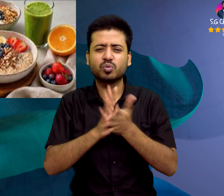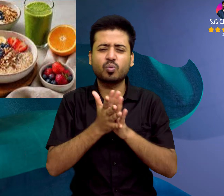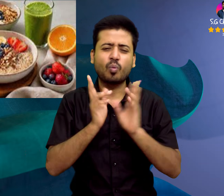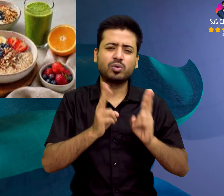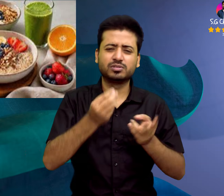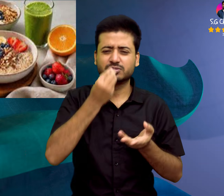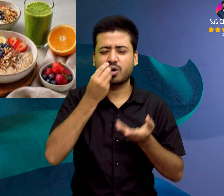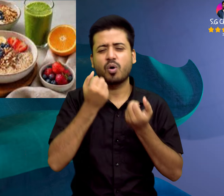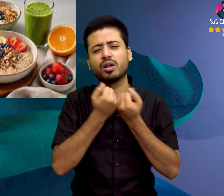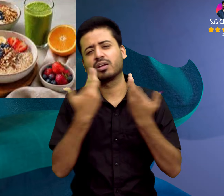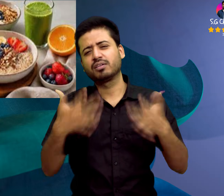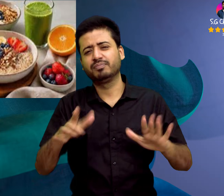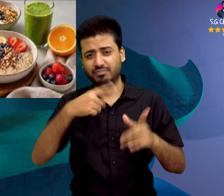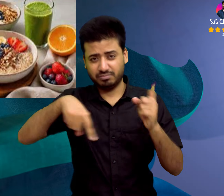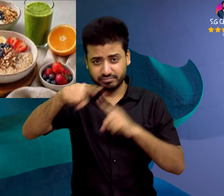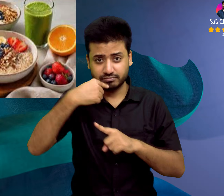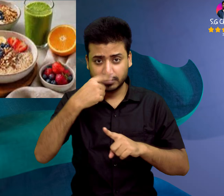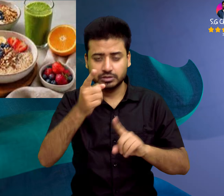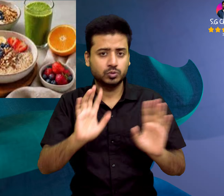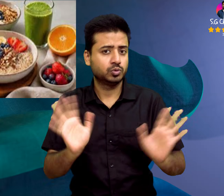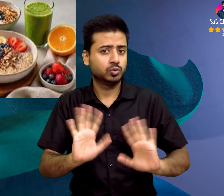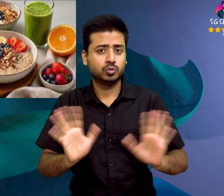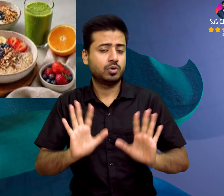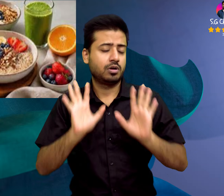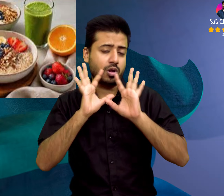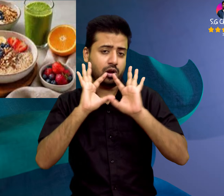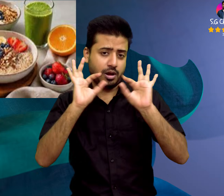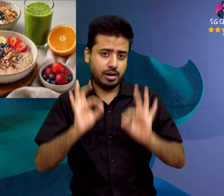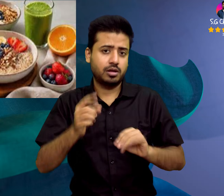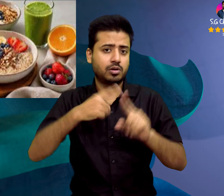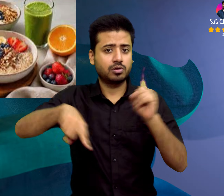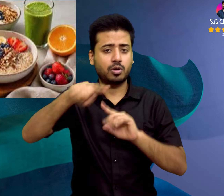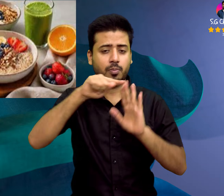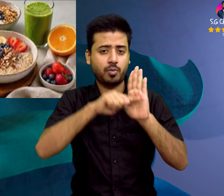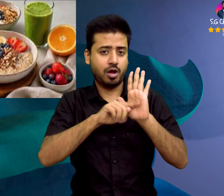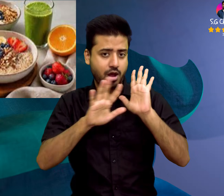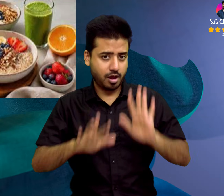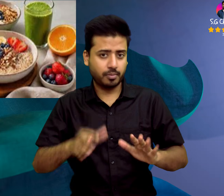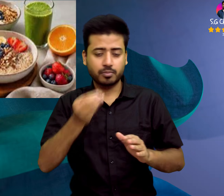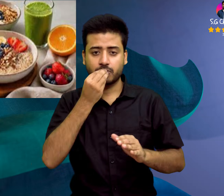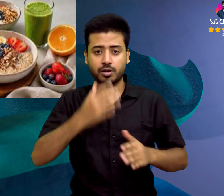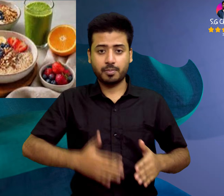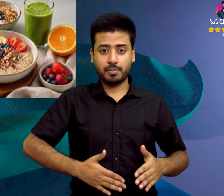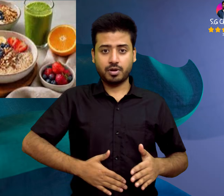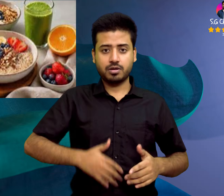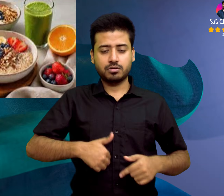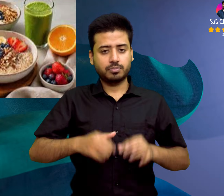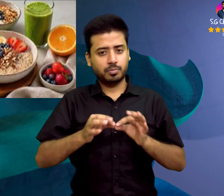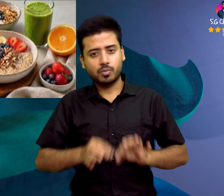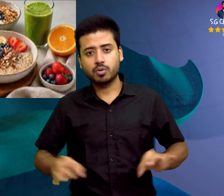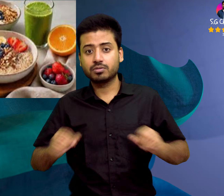to denature the proteins. This process unfolds the complex protein chains, making the amino acids